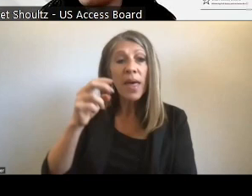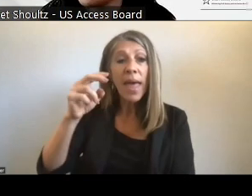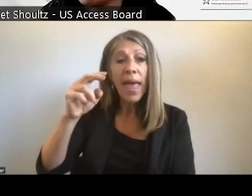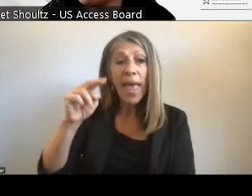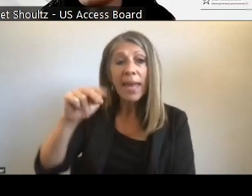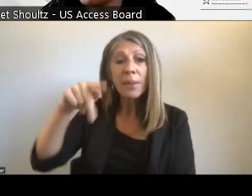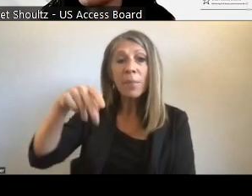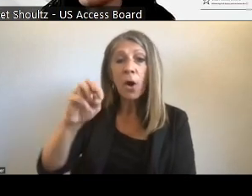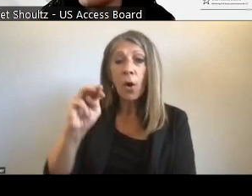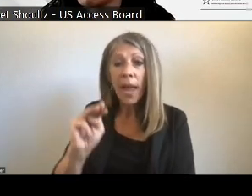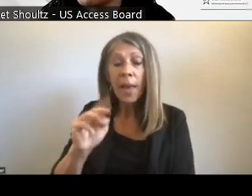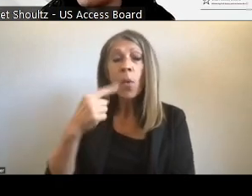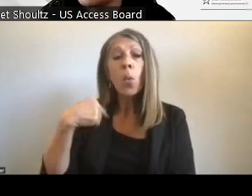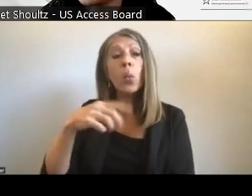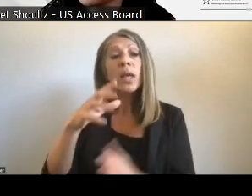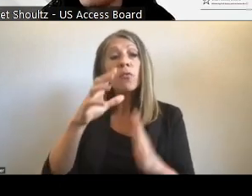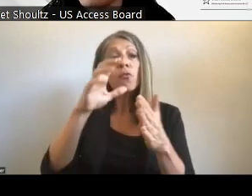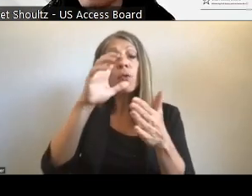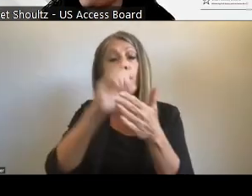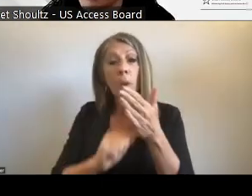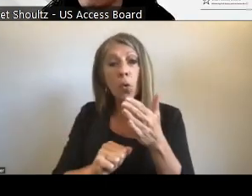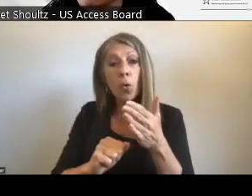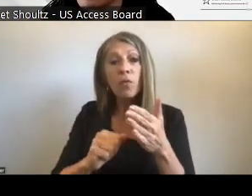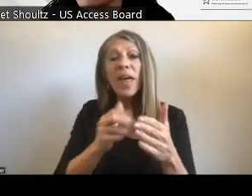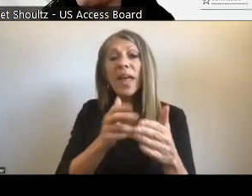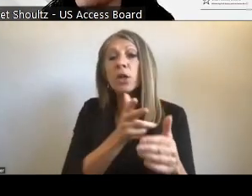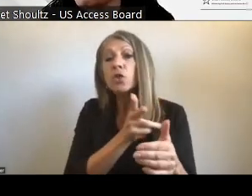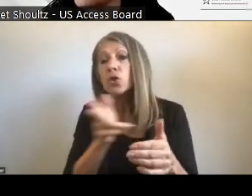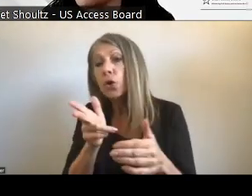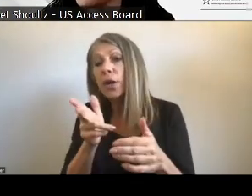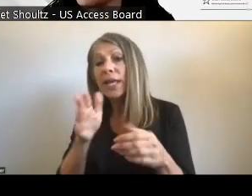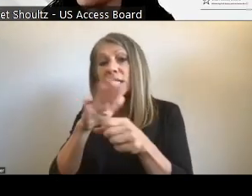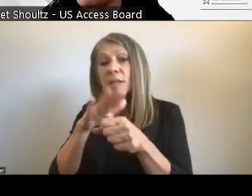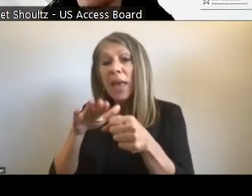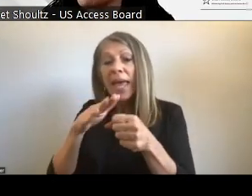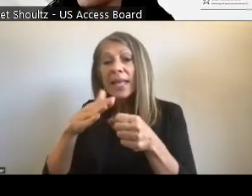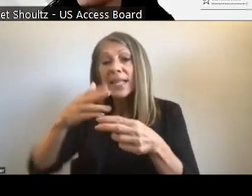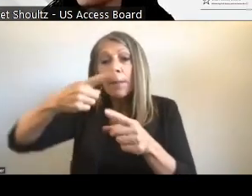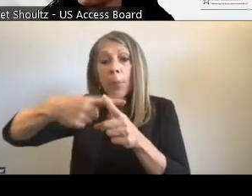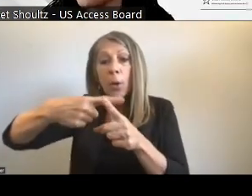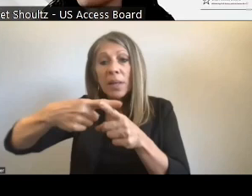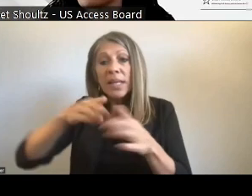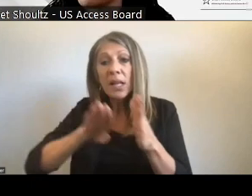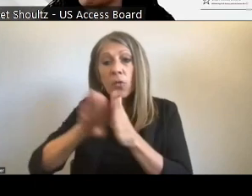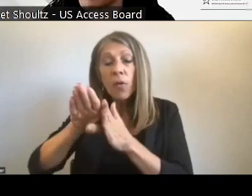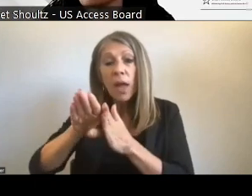We've removed the requirement that a turning space at a perpendicular curb ramp, constrained at the